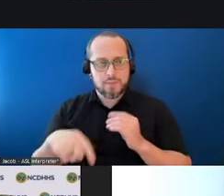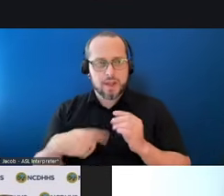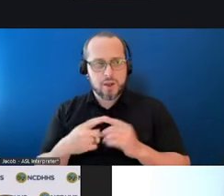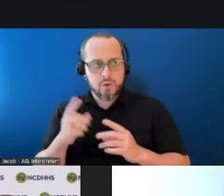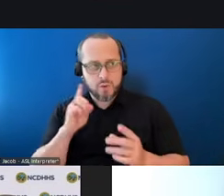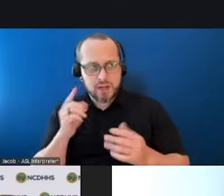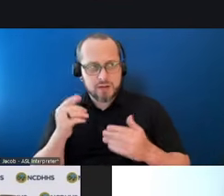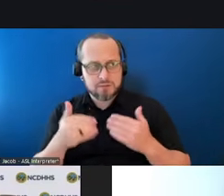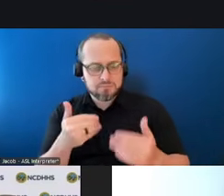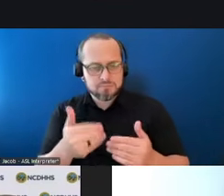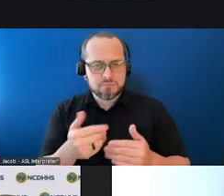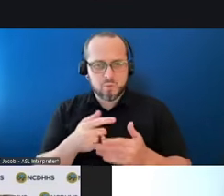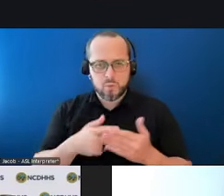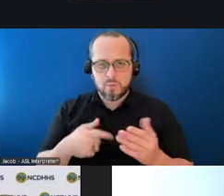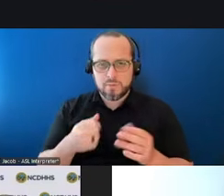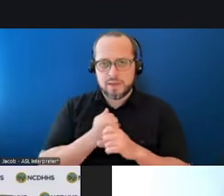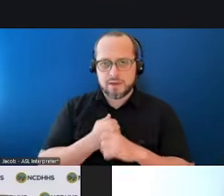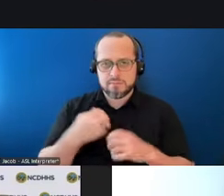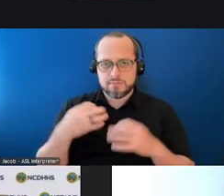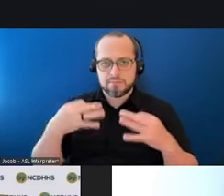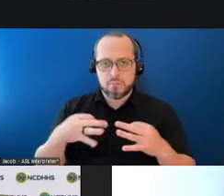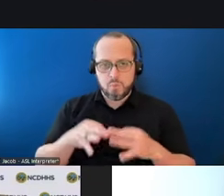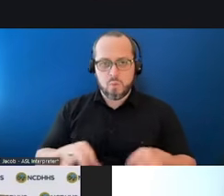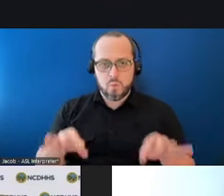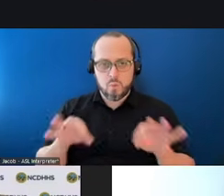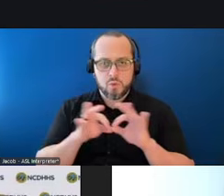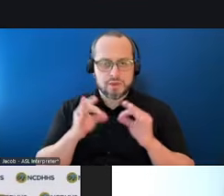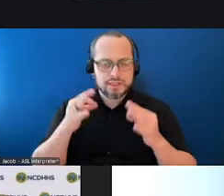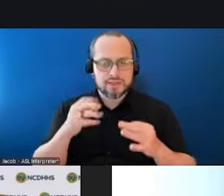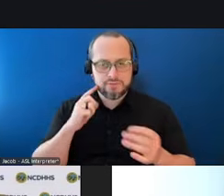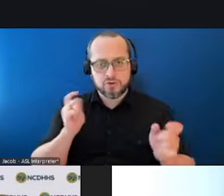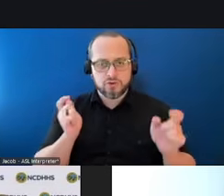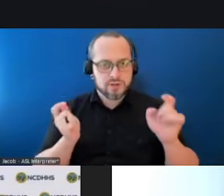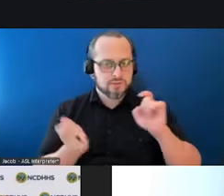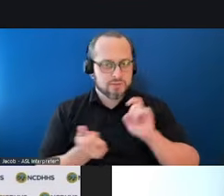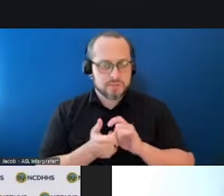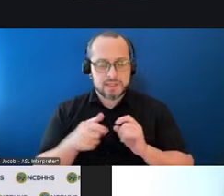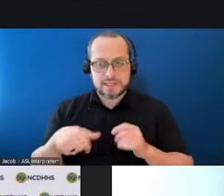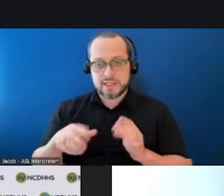decision points for rural health transformation. I'll say that these meetings will be uh open to